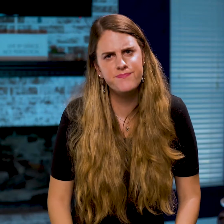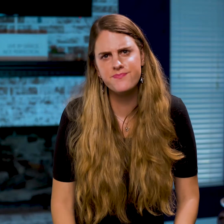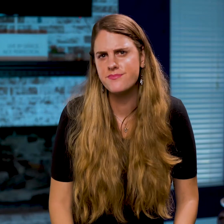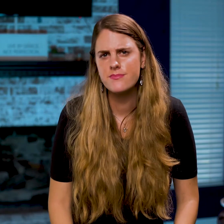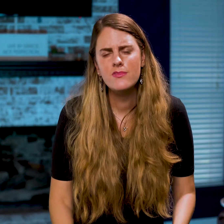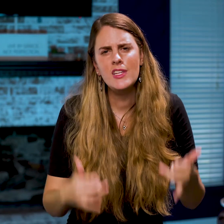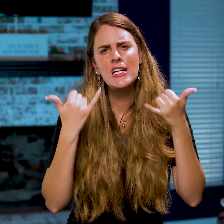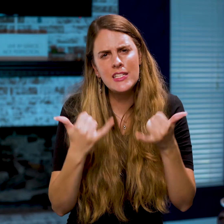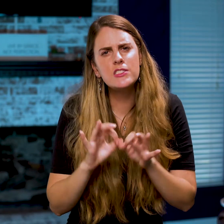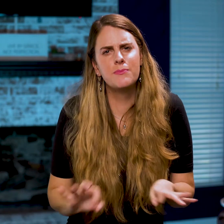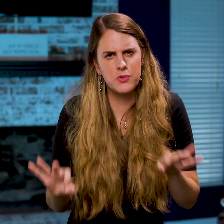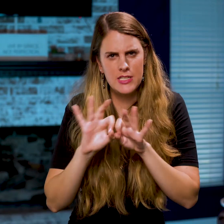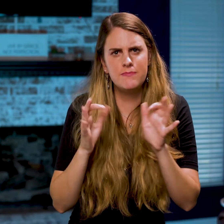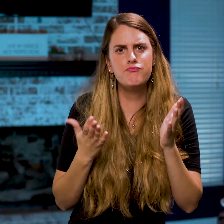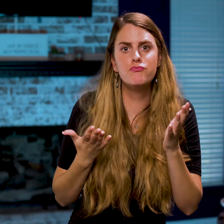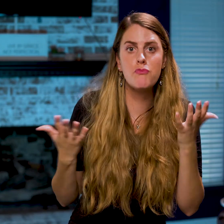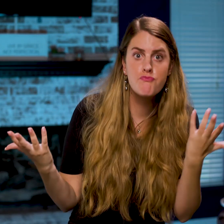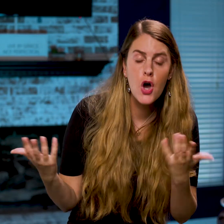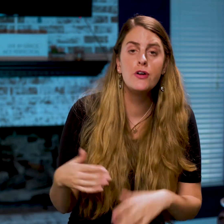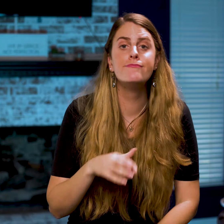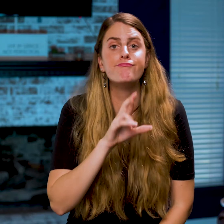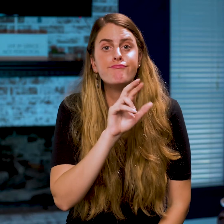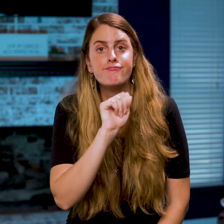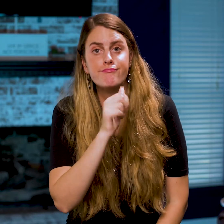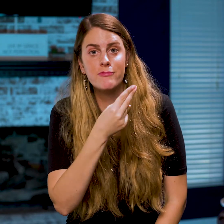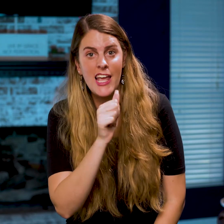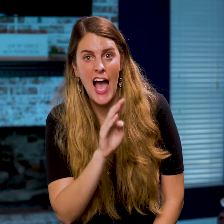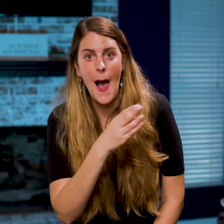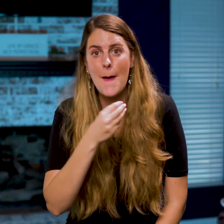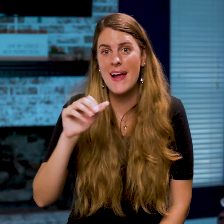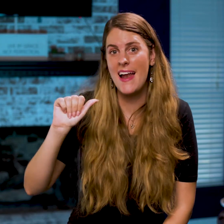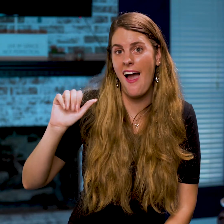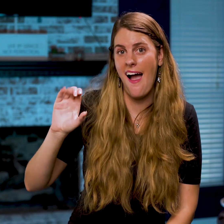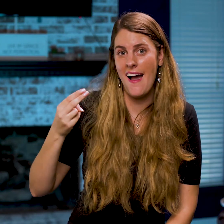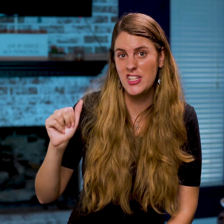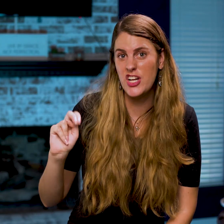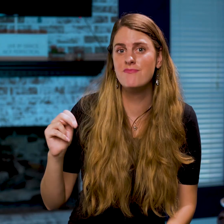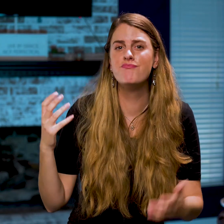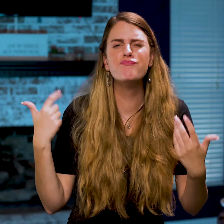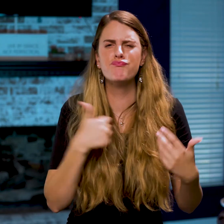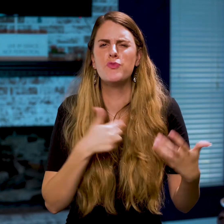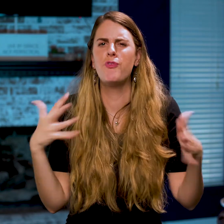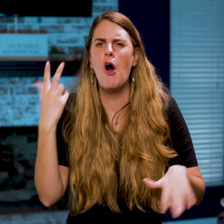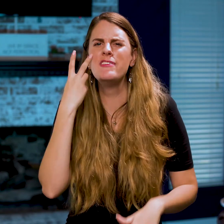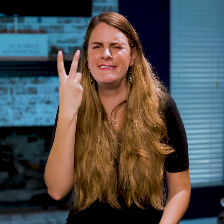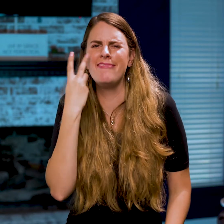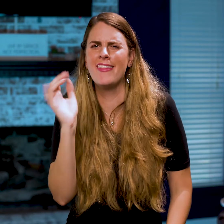This is important. Through Rahab and Achan we’re already seeing